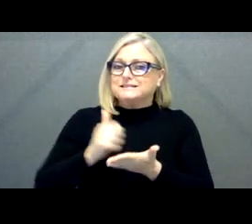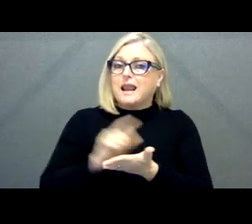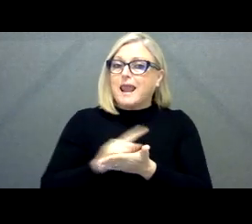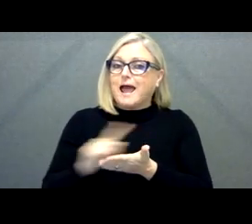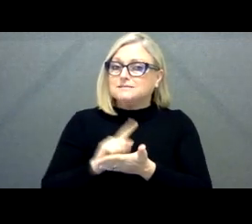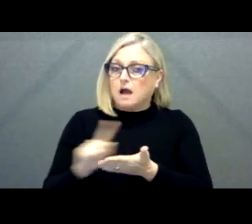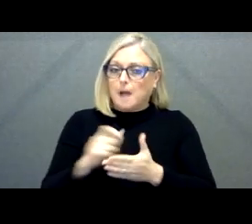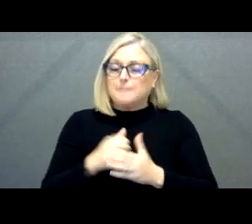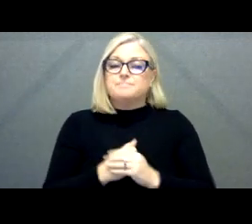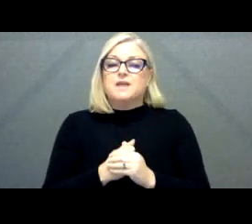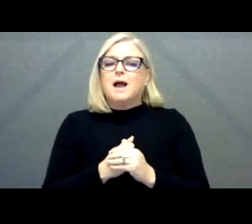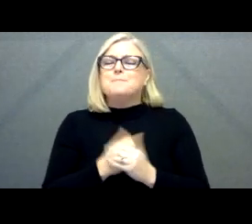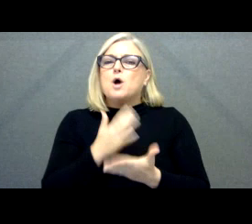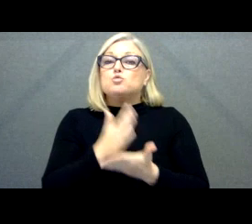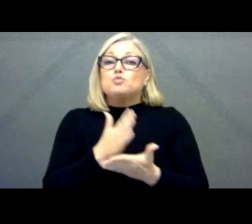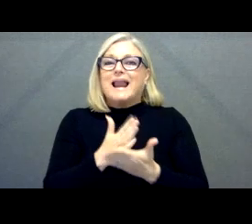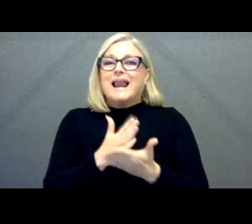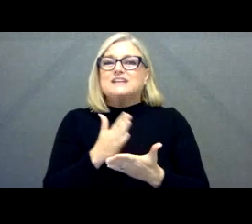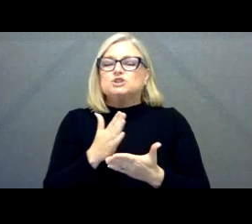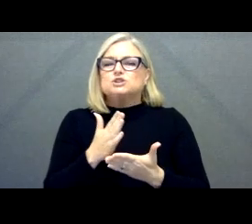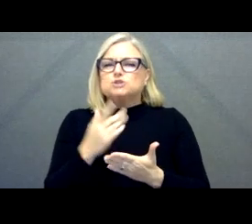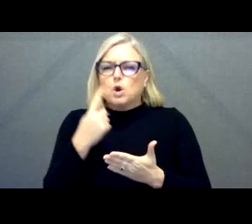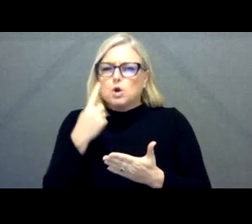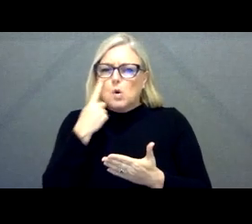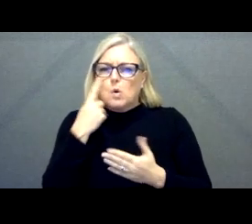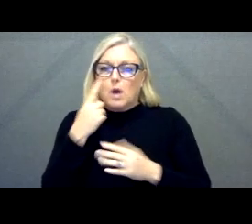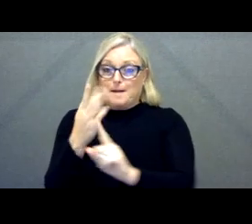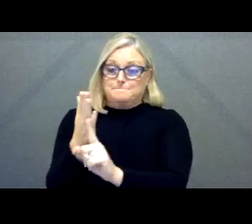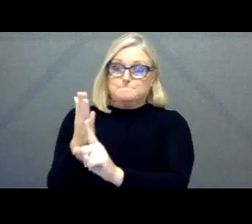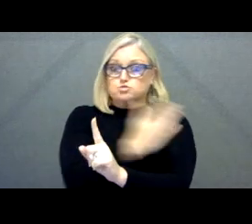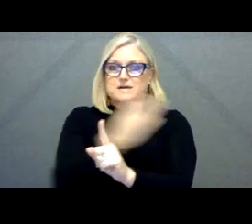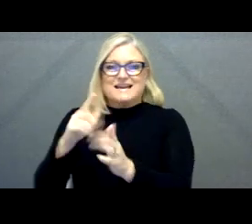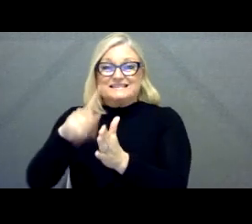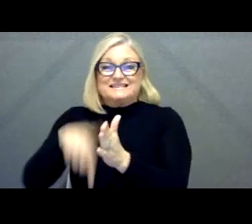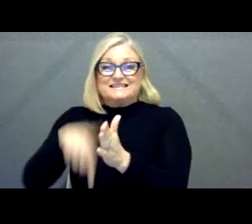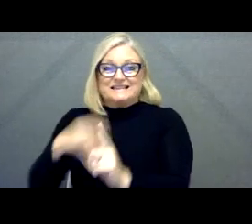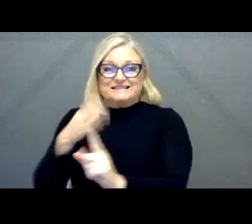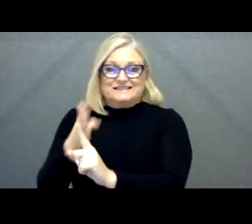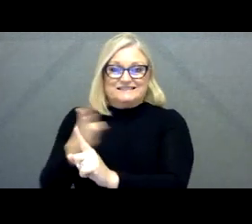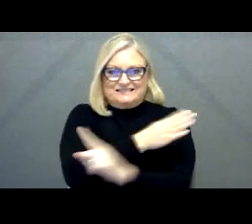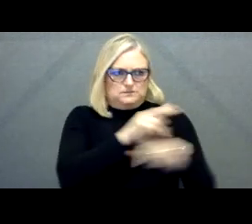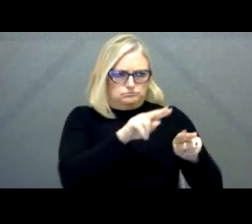an idea of the pre-sentence assessment process so even if someone fills in that form one and